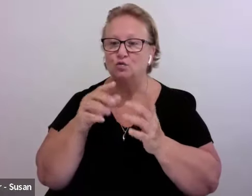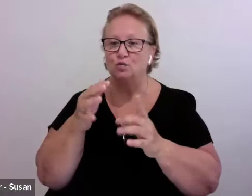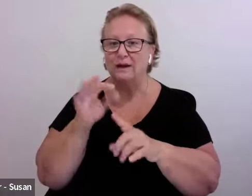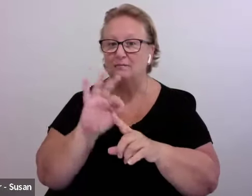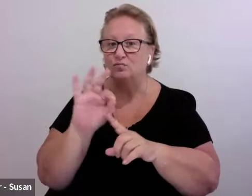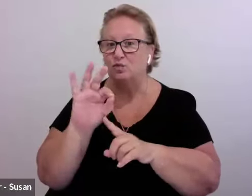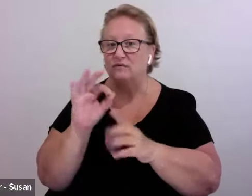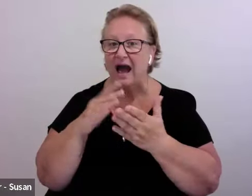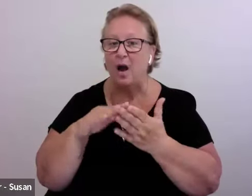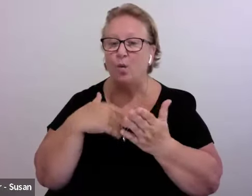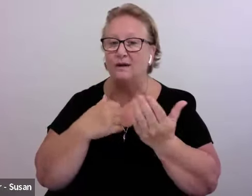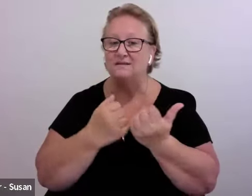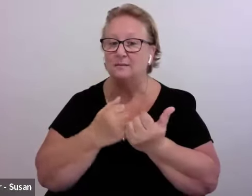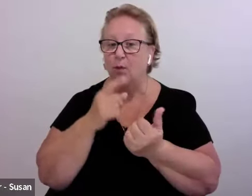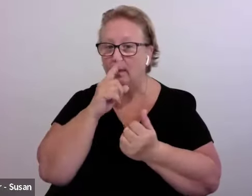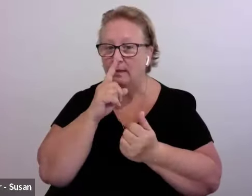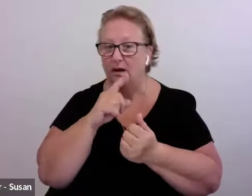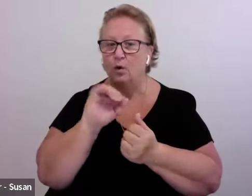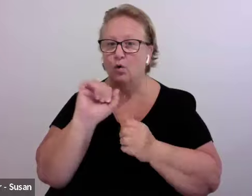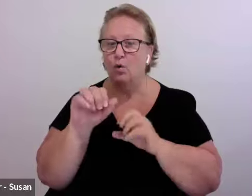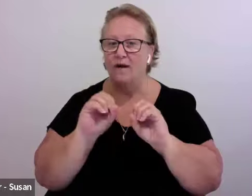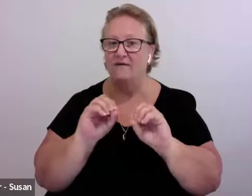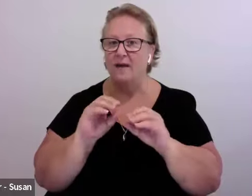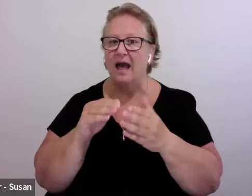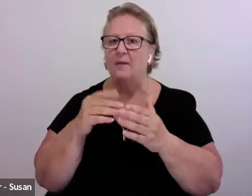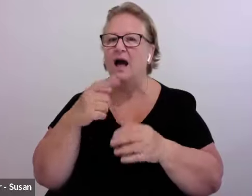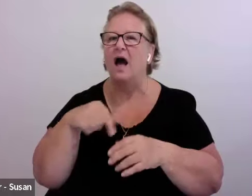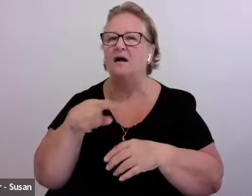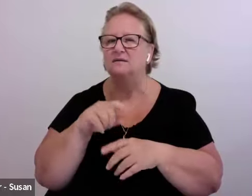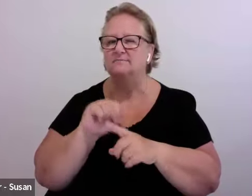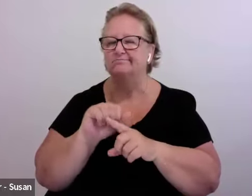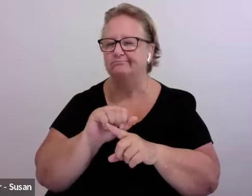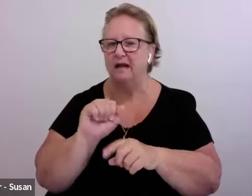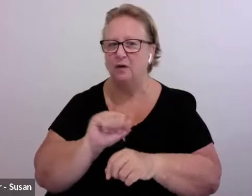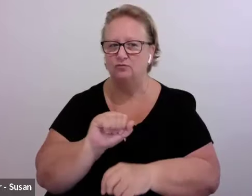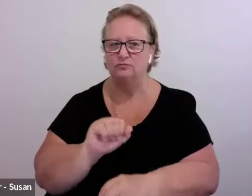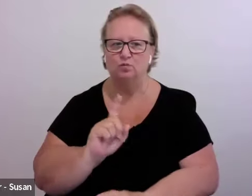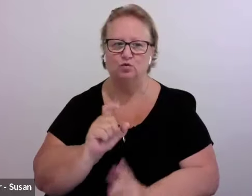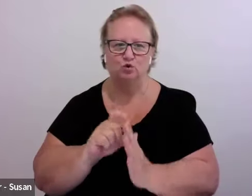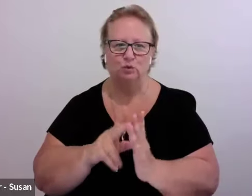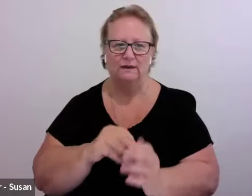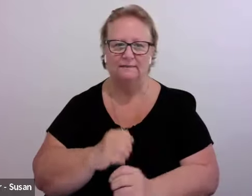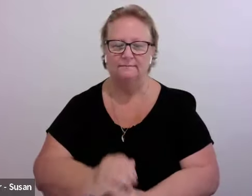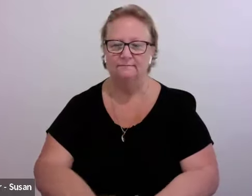questions, we've got a QR code. We'd love to hear your thoughts on today's session. We're always looking to